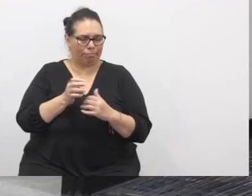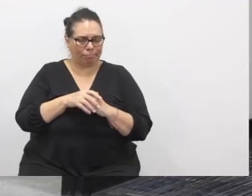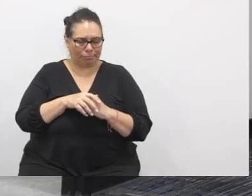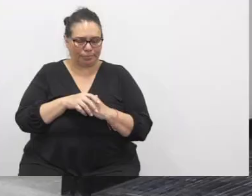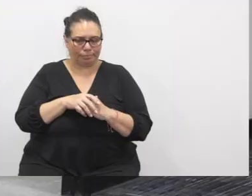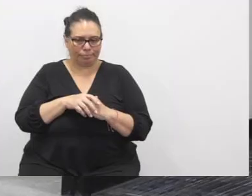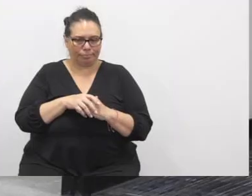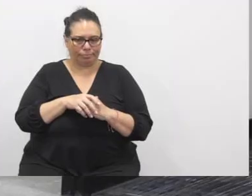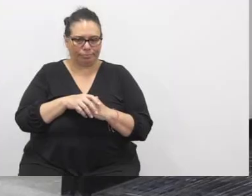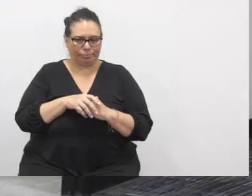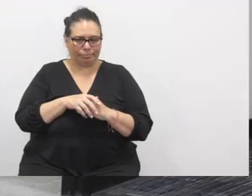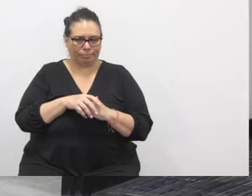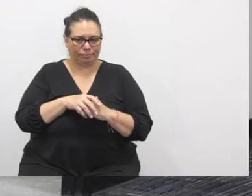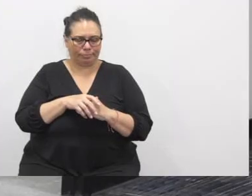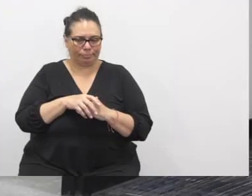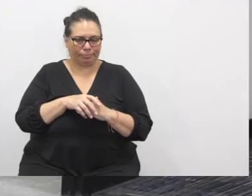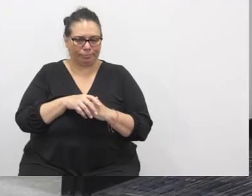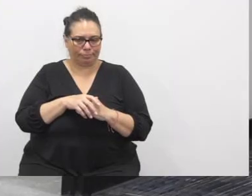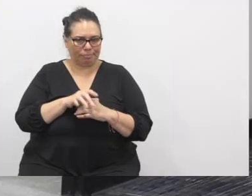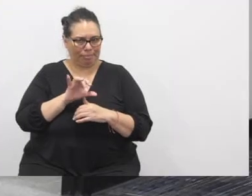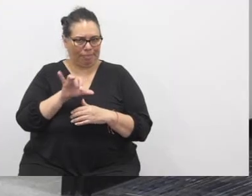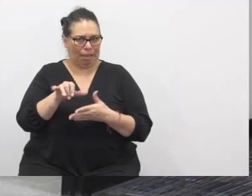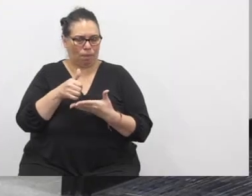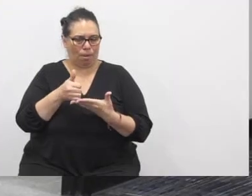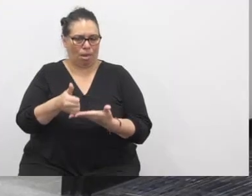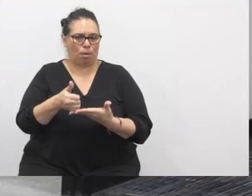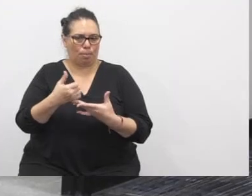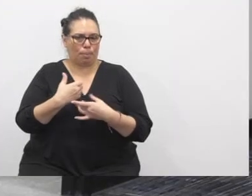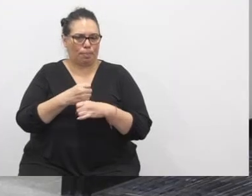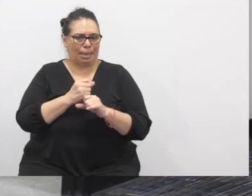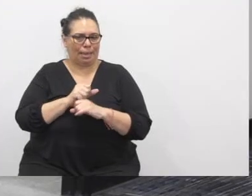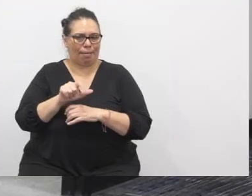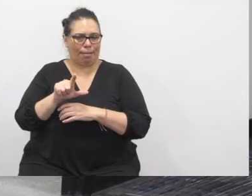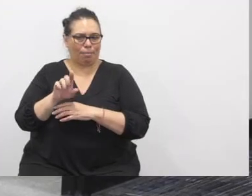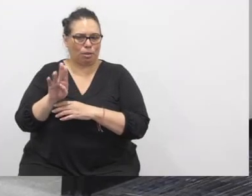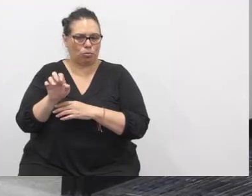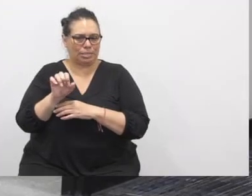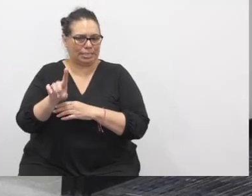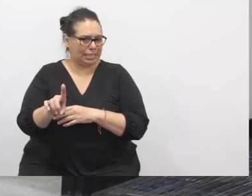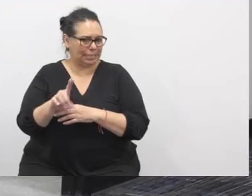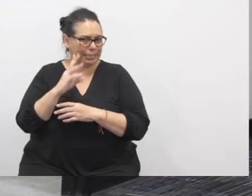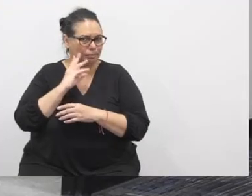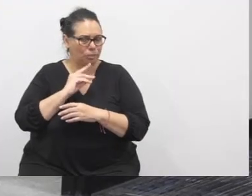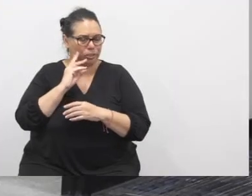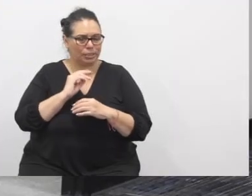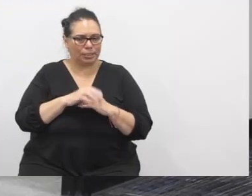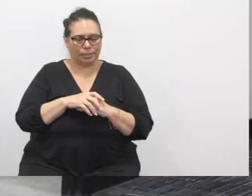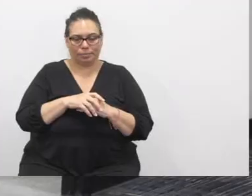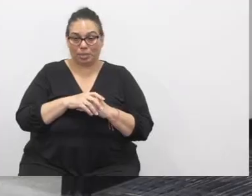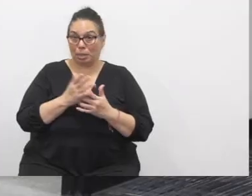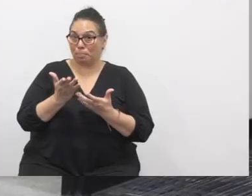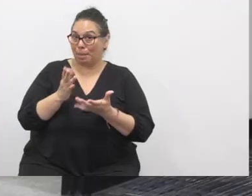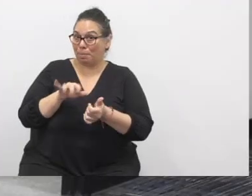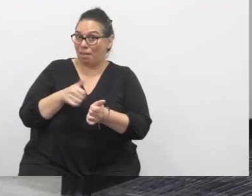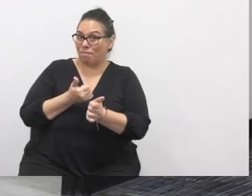I think that would help with making that a LBUSD experience. Maybe a follow up question for Dr. Baker is,